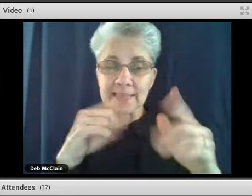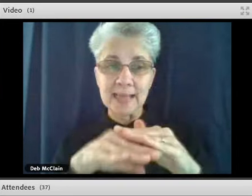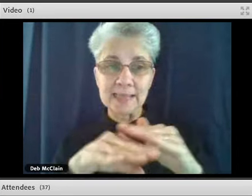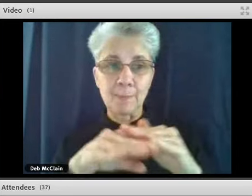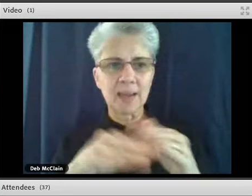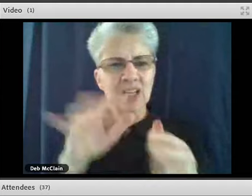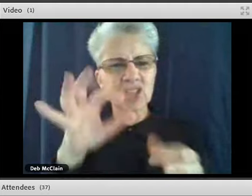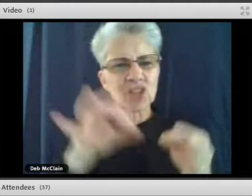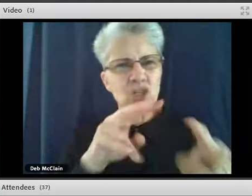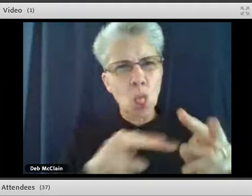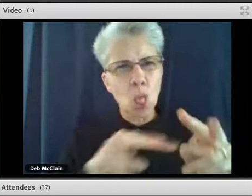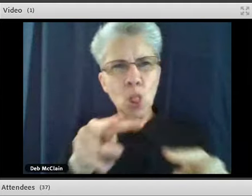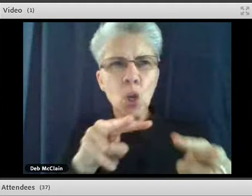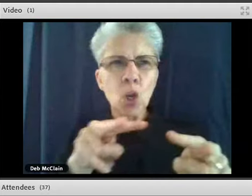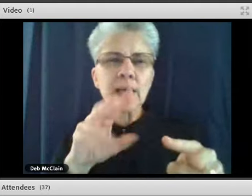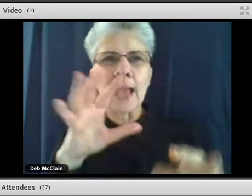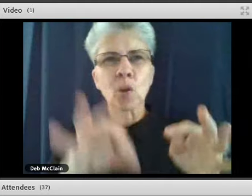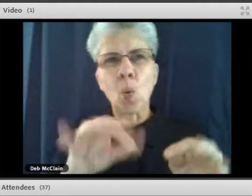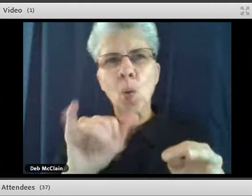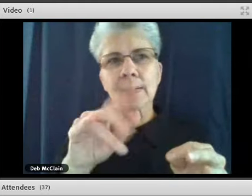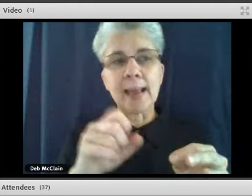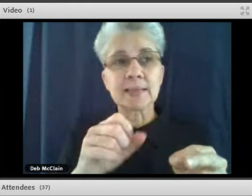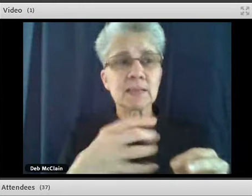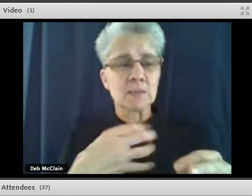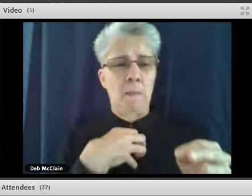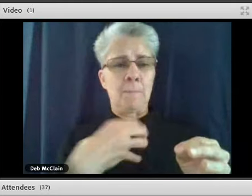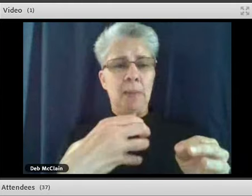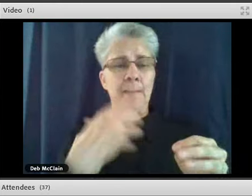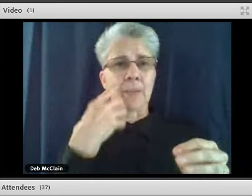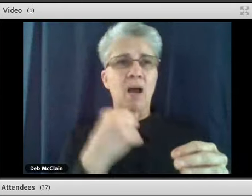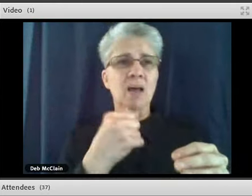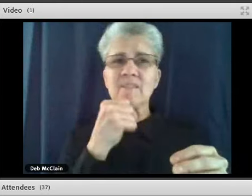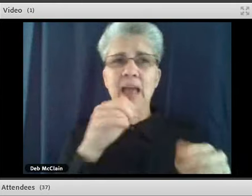So, when judges are looking at court cases brought forward because of the inaccessibility of the web,